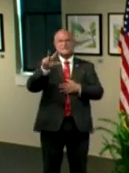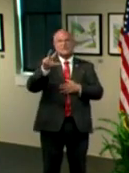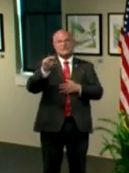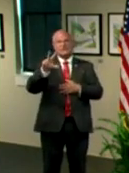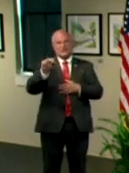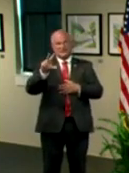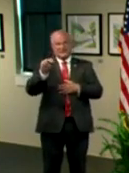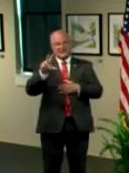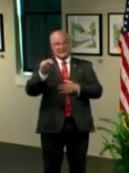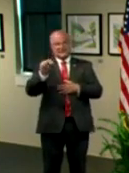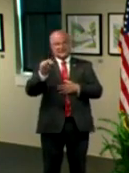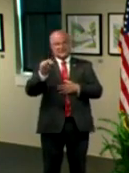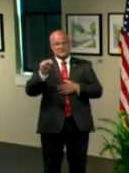REDLINE, ABOUT 133,000 TOTAL